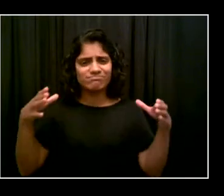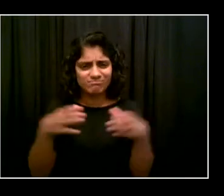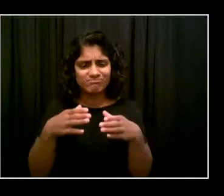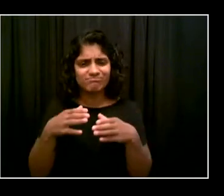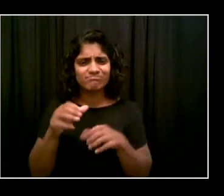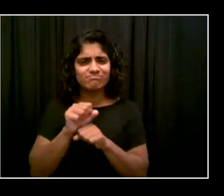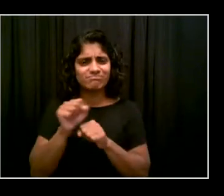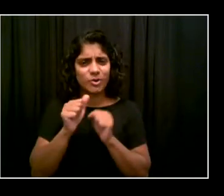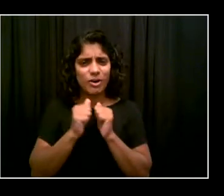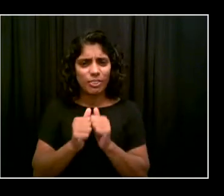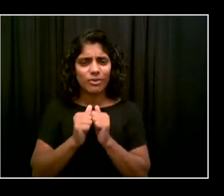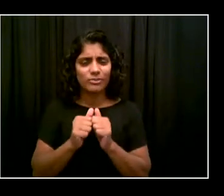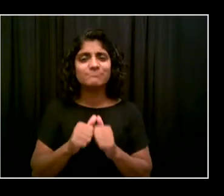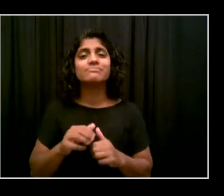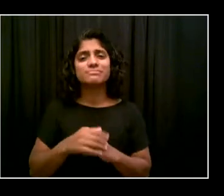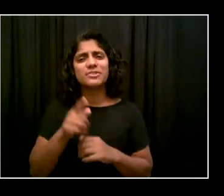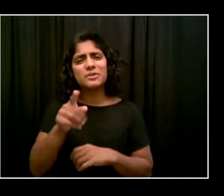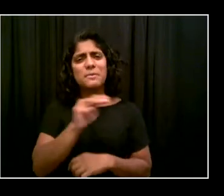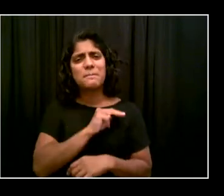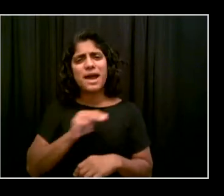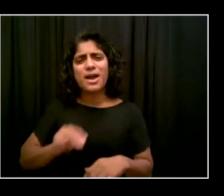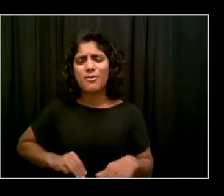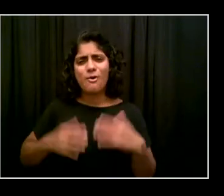NOT ONLY